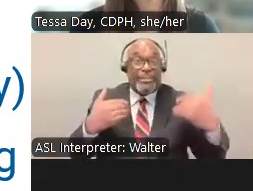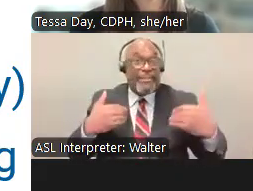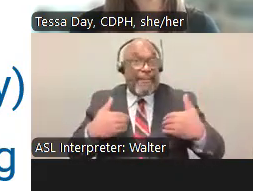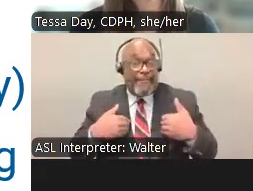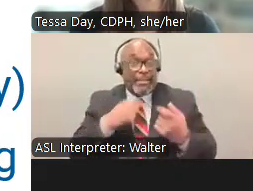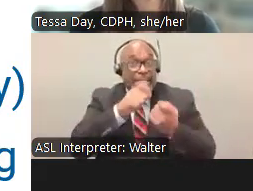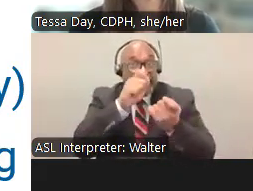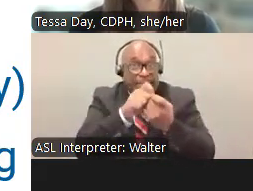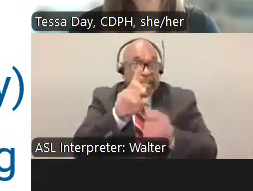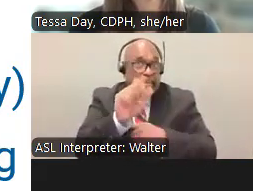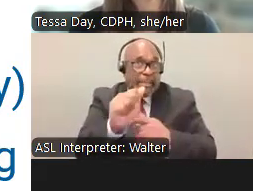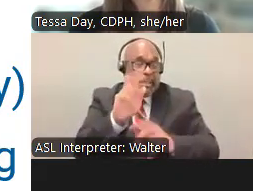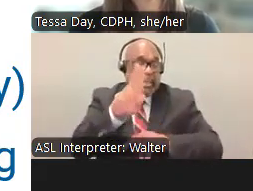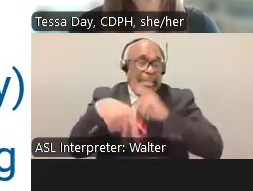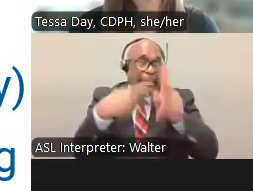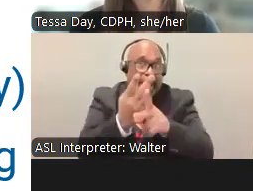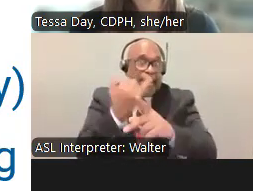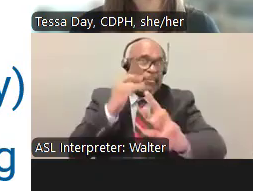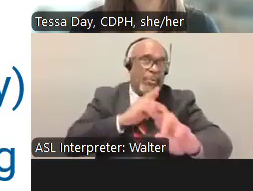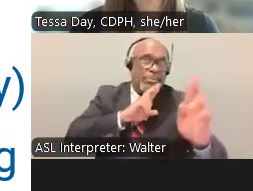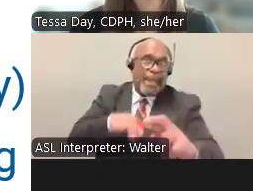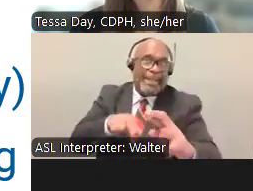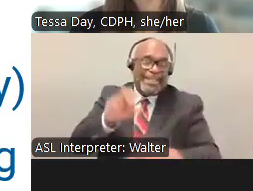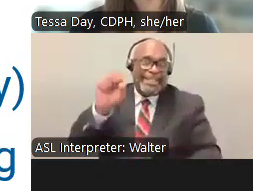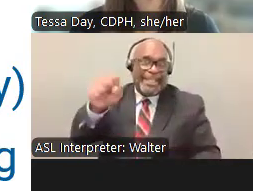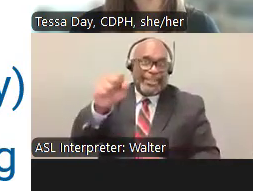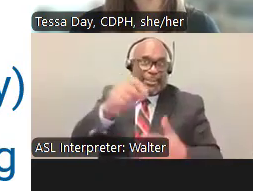13:21:20 type if they responded yes to 13:21:23 the corresponding question.